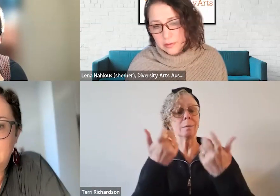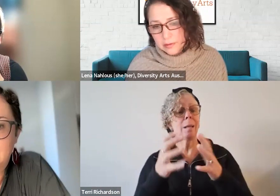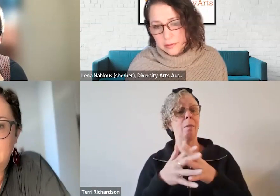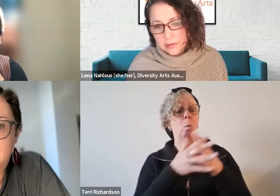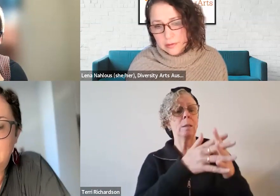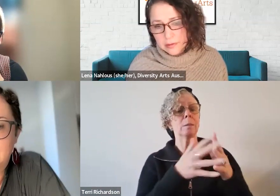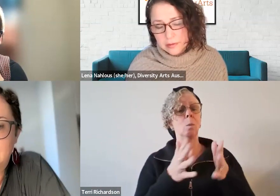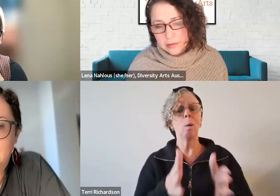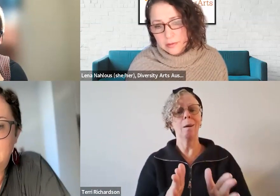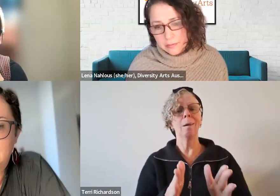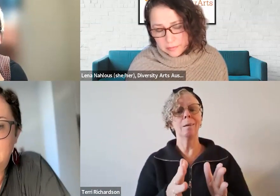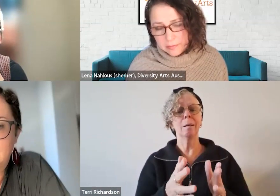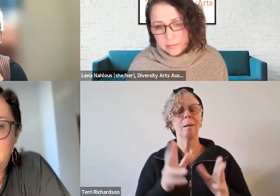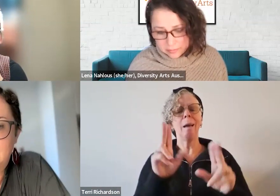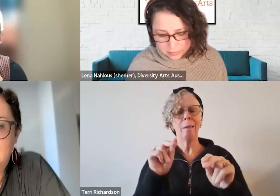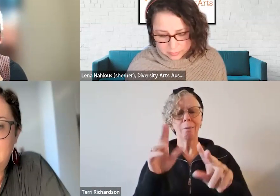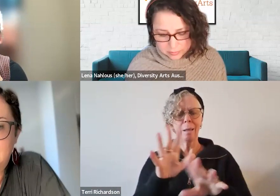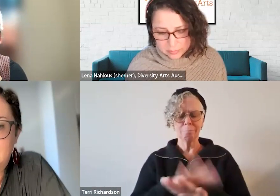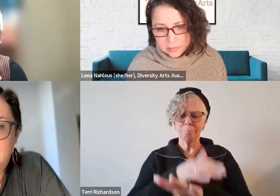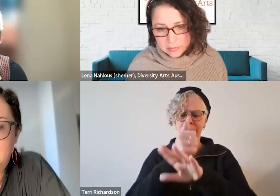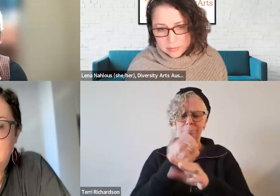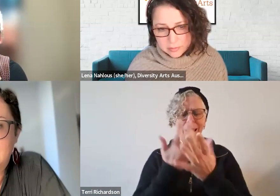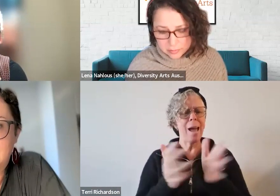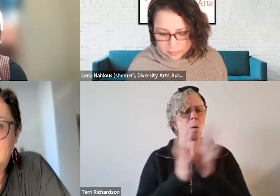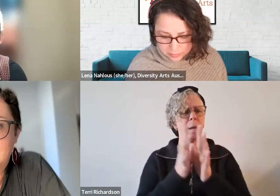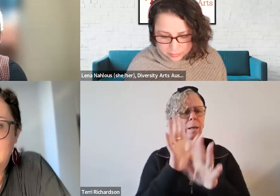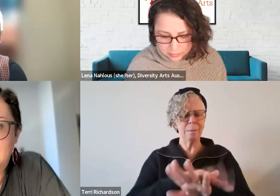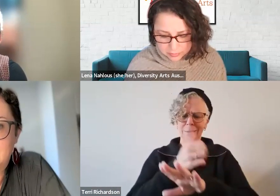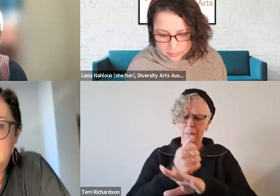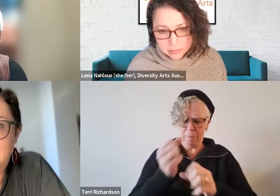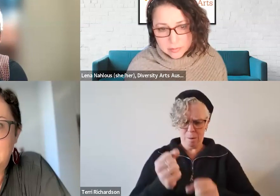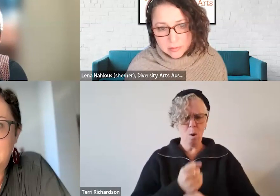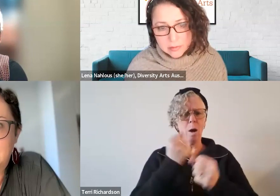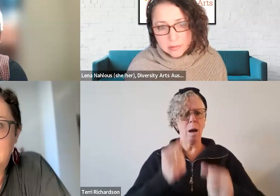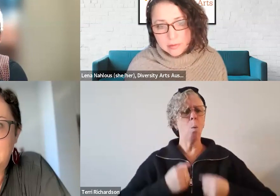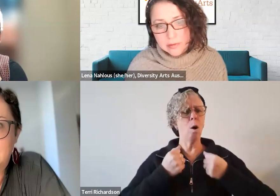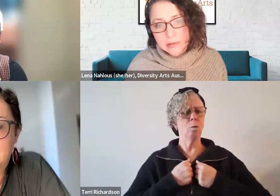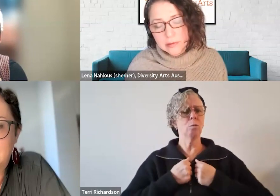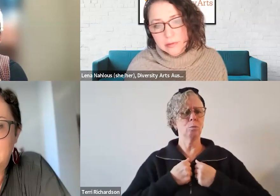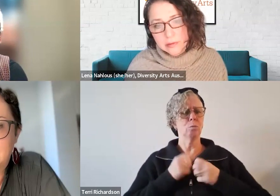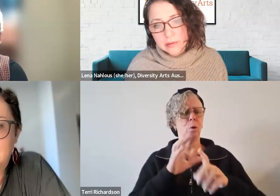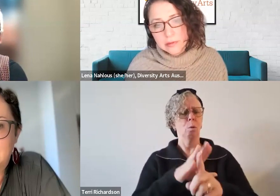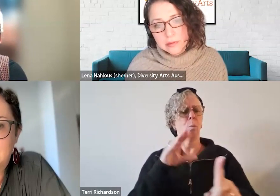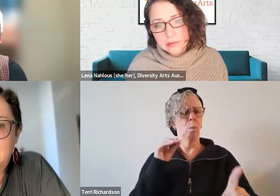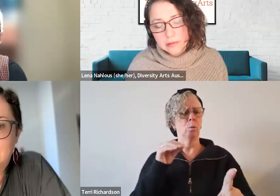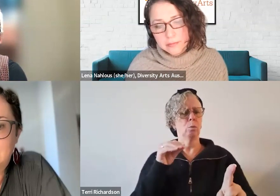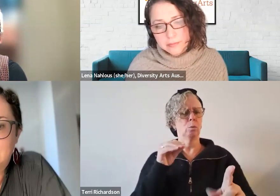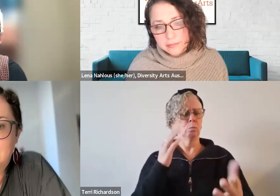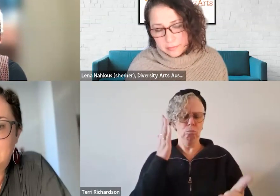and come up with model models for themselves that are true to traditional practices that